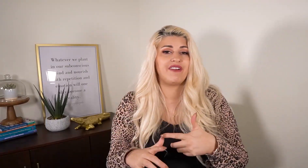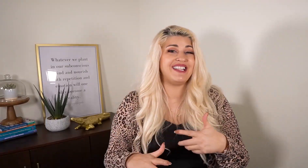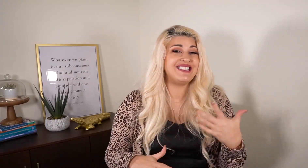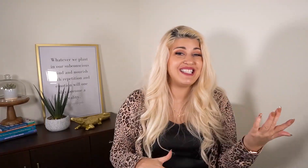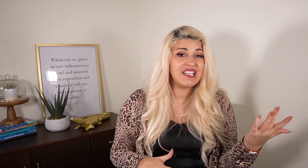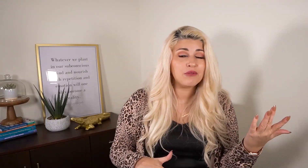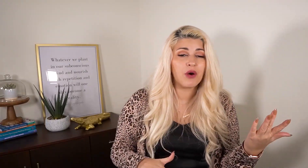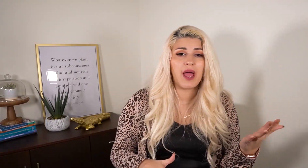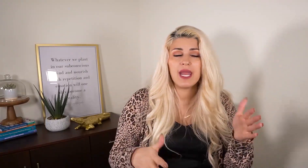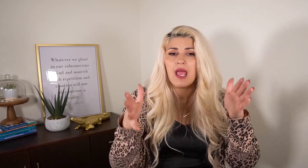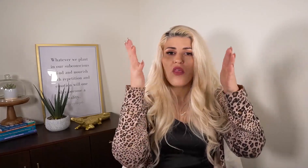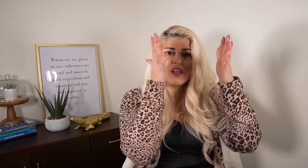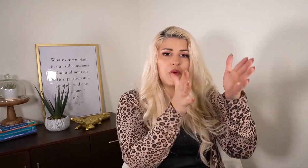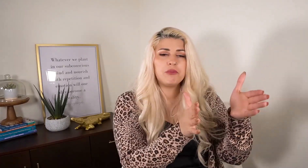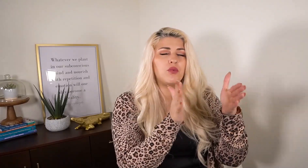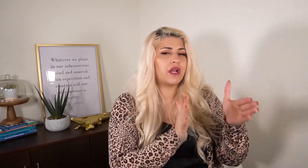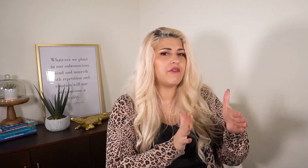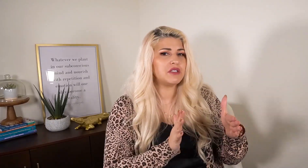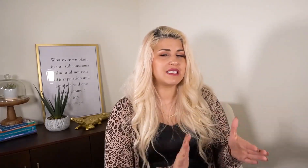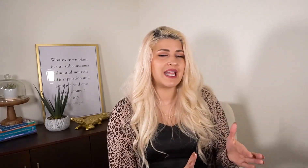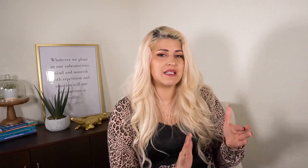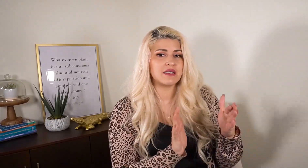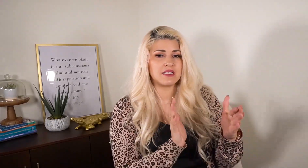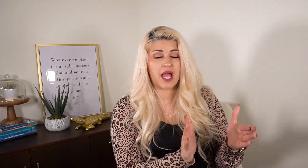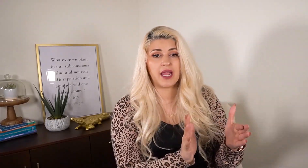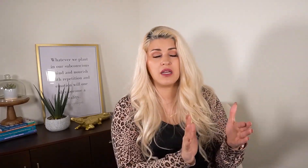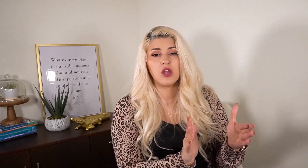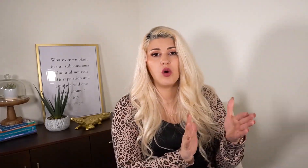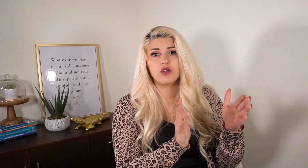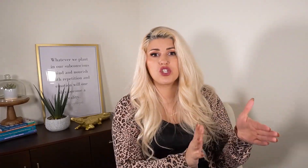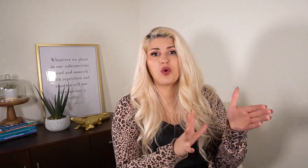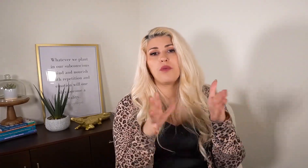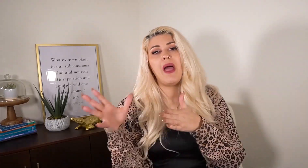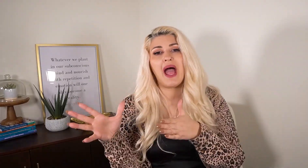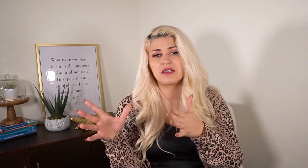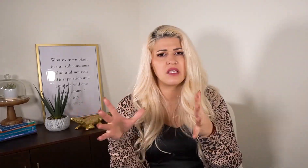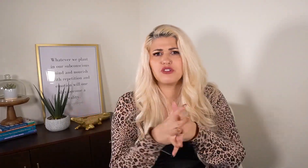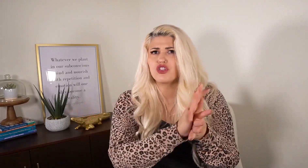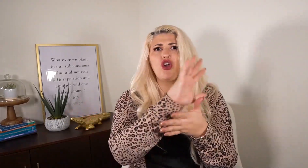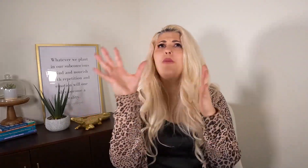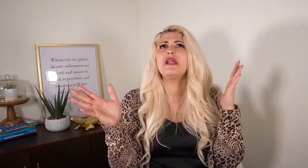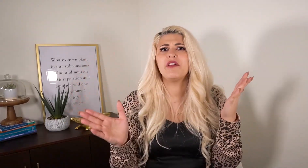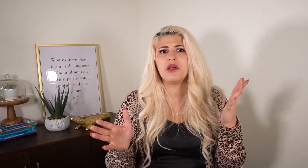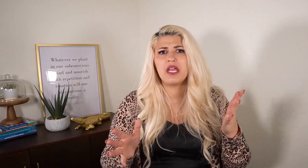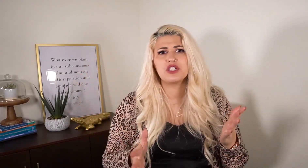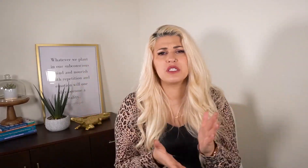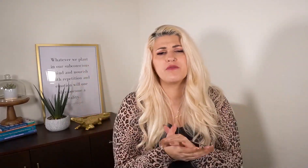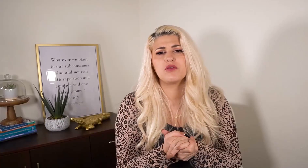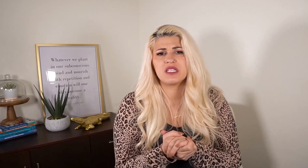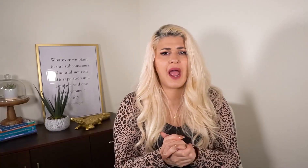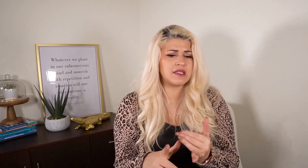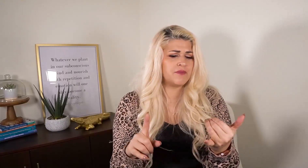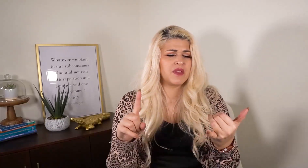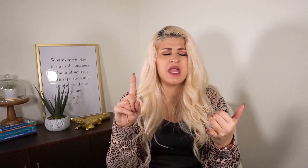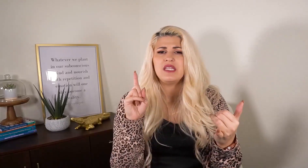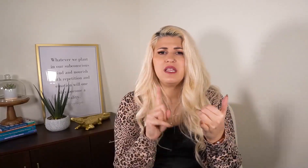If I did run, then I would put whatever tense sign would show the past. And there's so many variations of those signs.